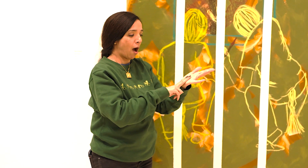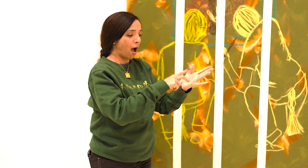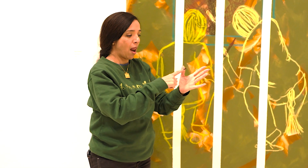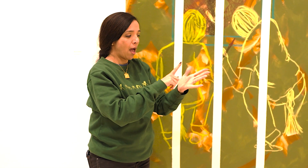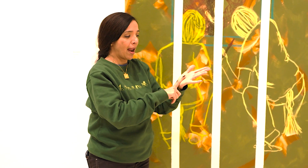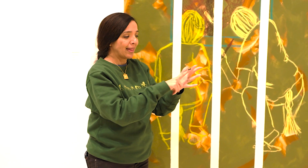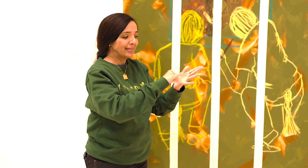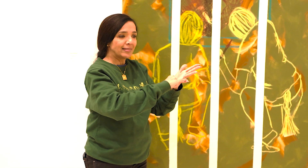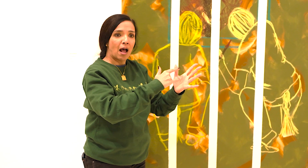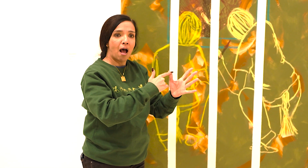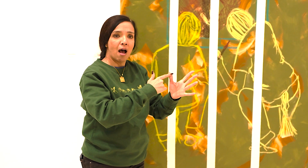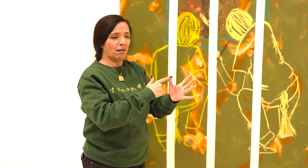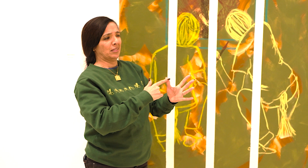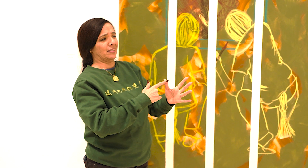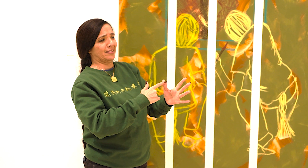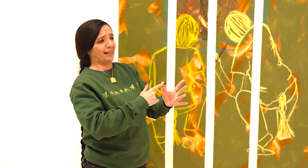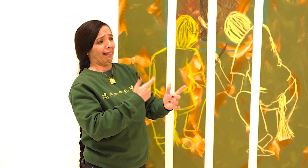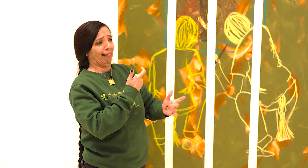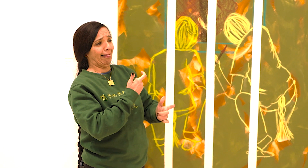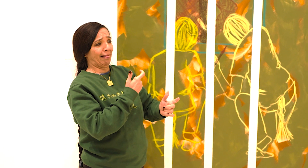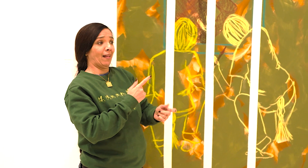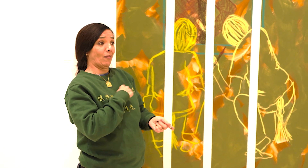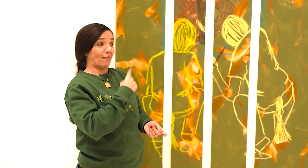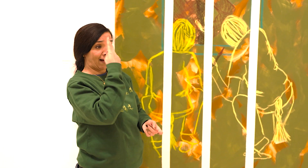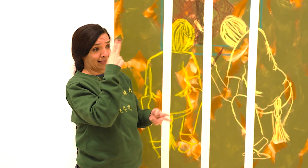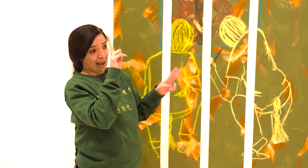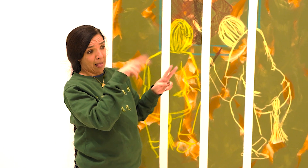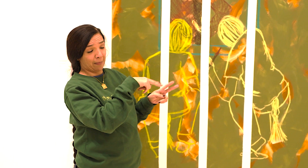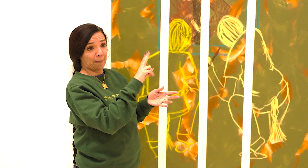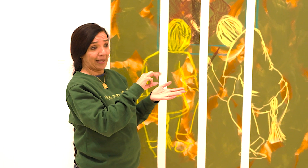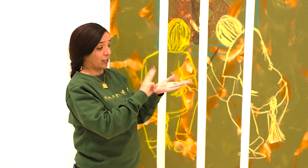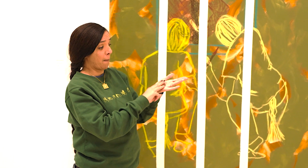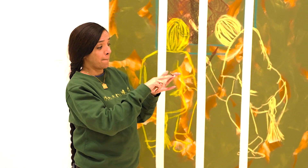It looks a bit like Mona Lisa." [Person chuckles] I thought, "That's funny,"